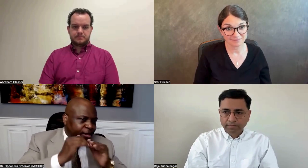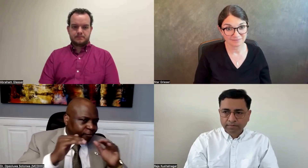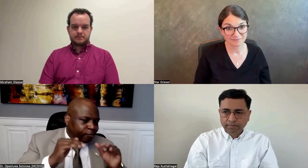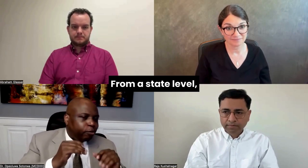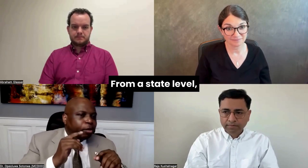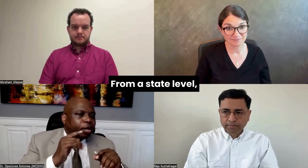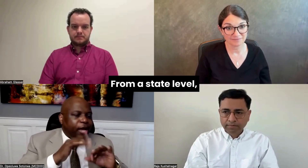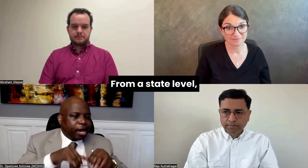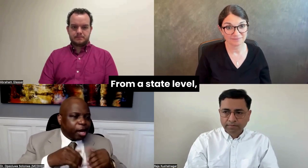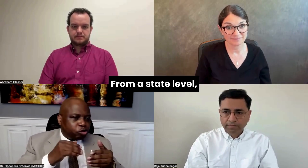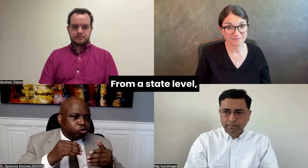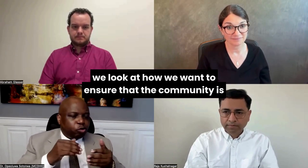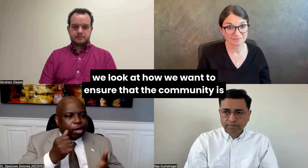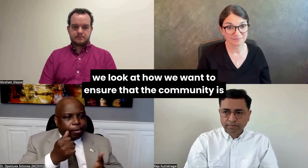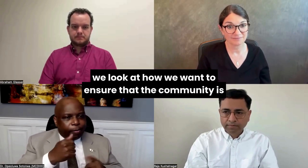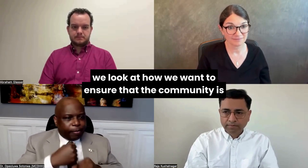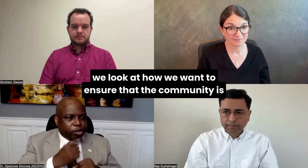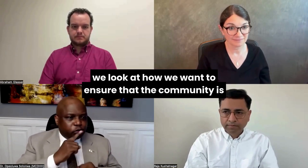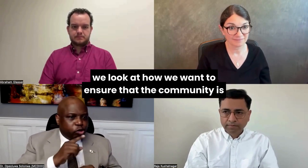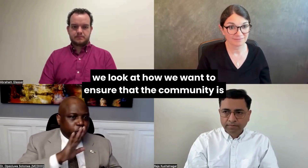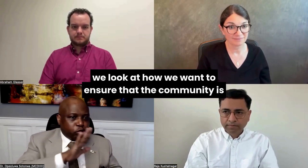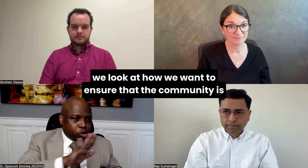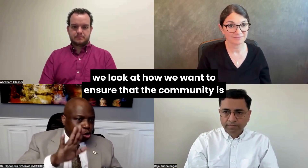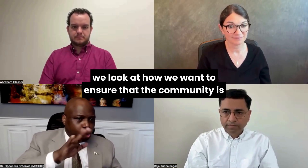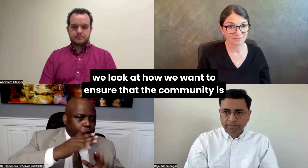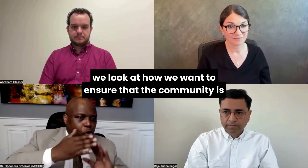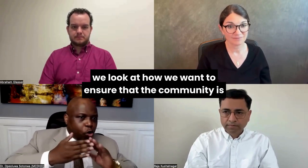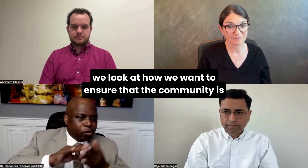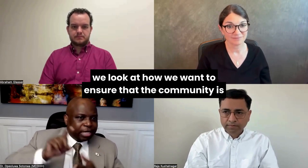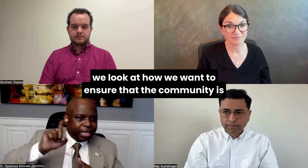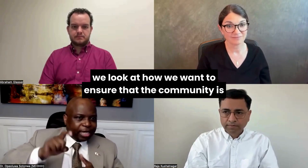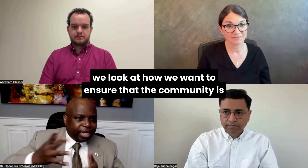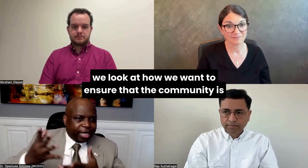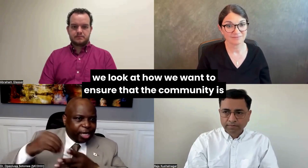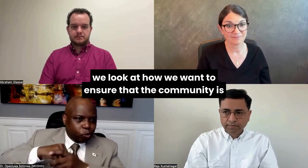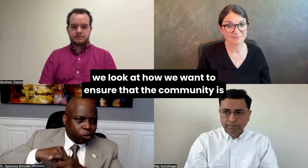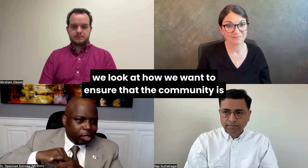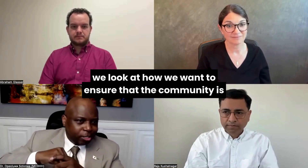we look at how we want to ensure that the community is engaged